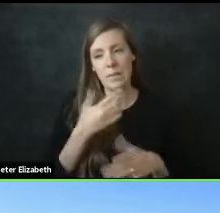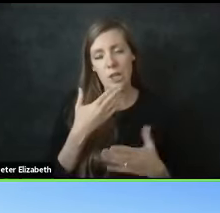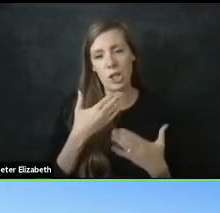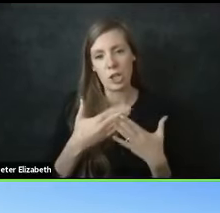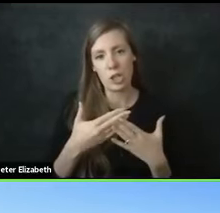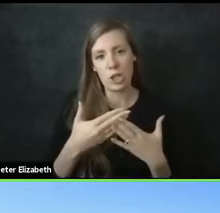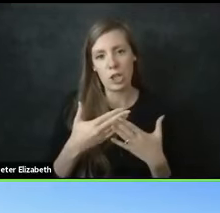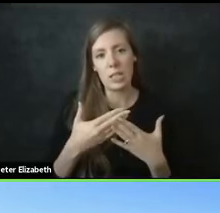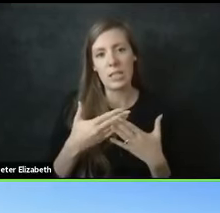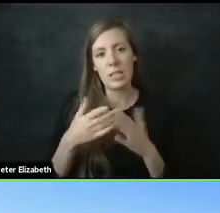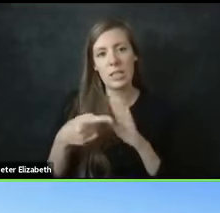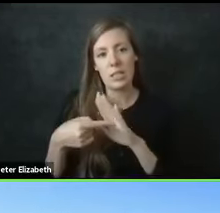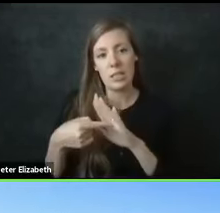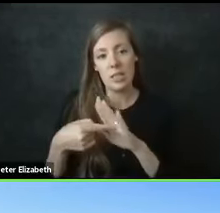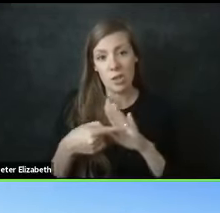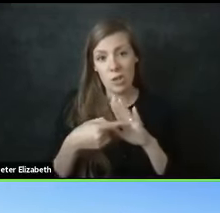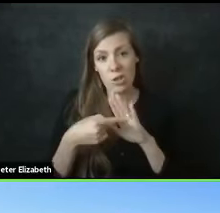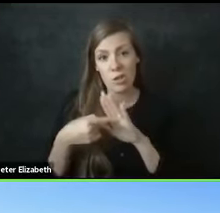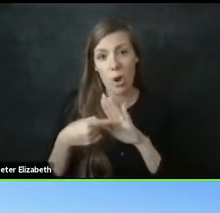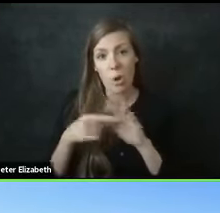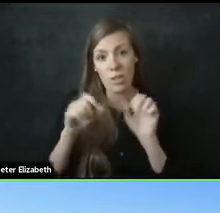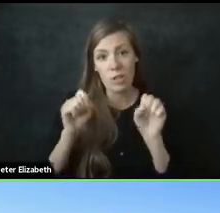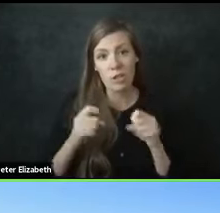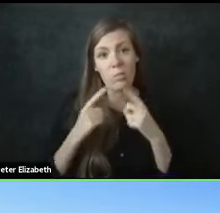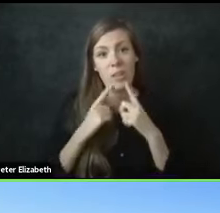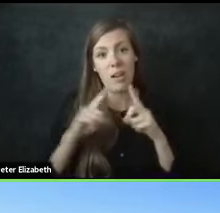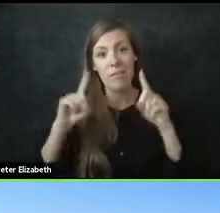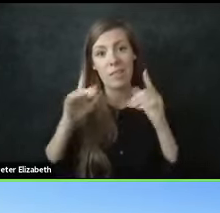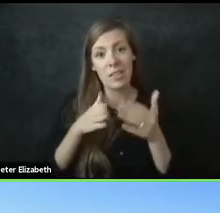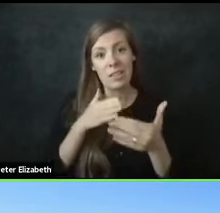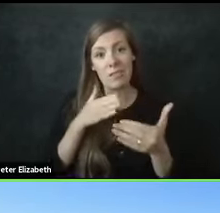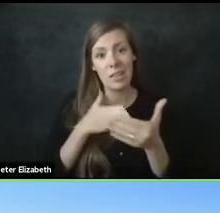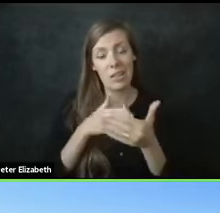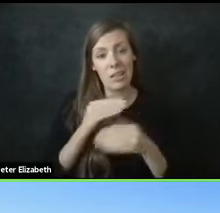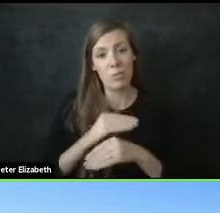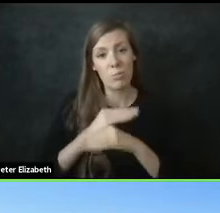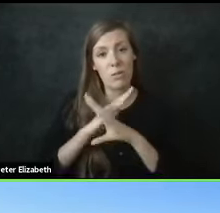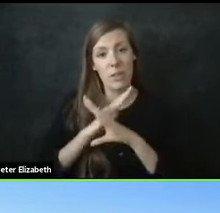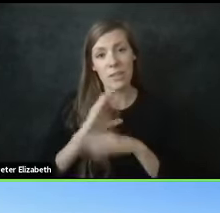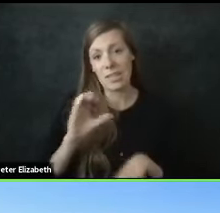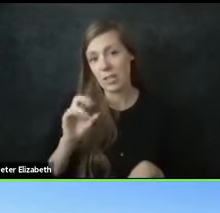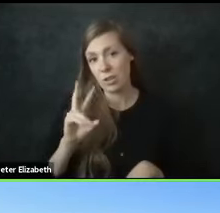and shows that it should be effective against preventing COBIT.